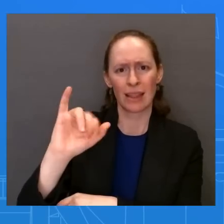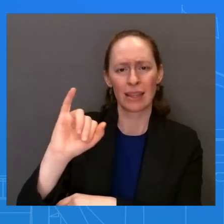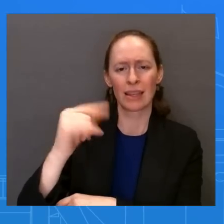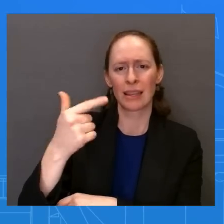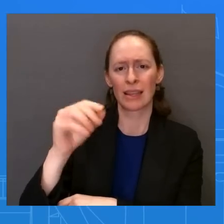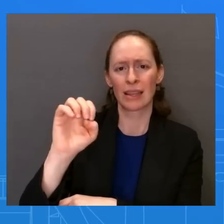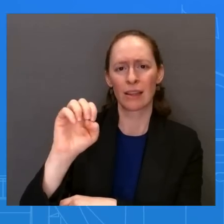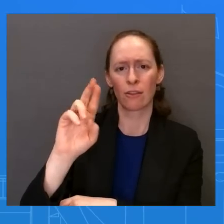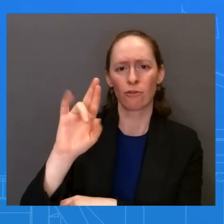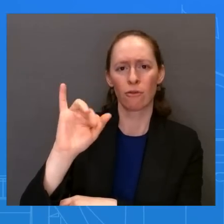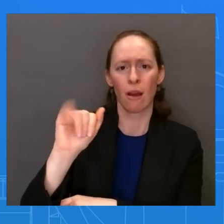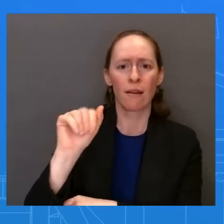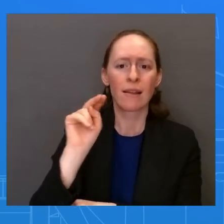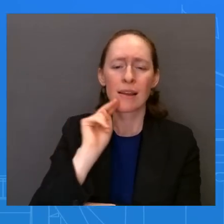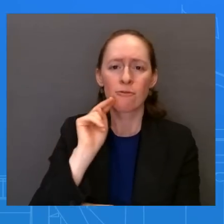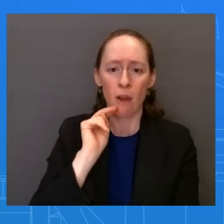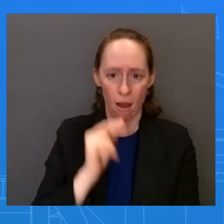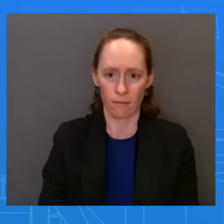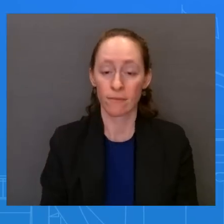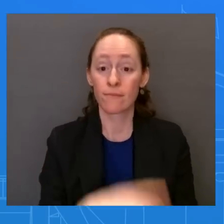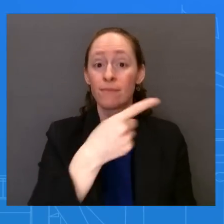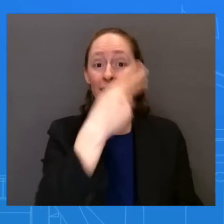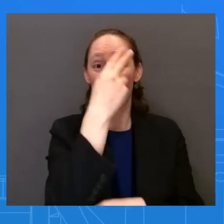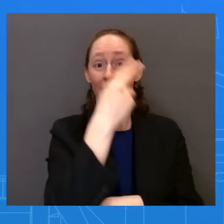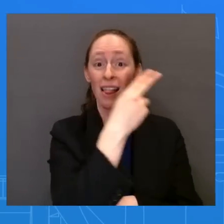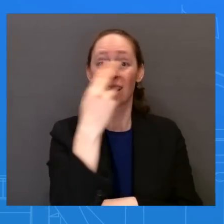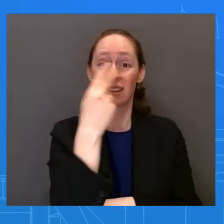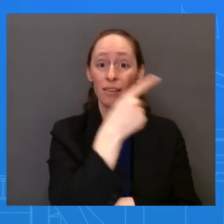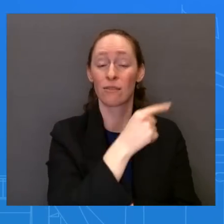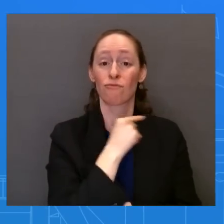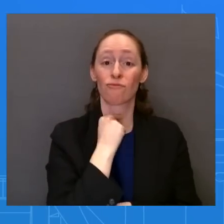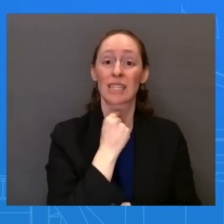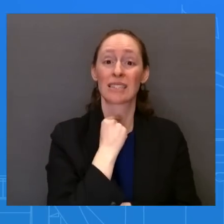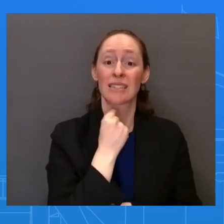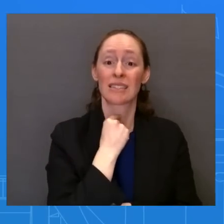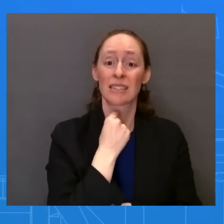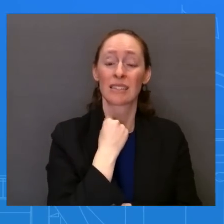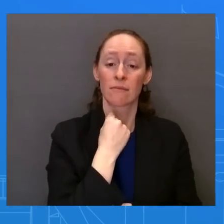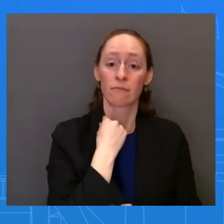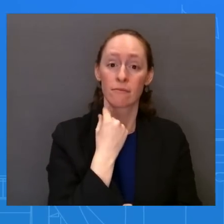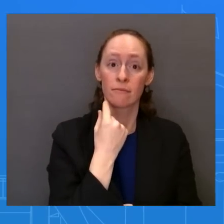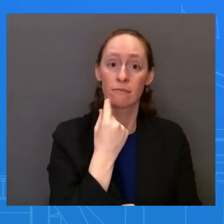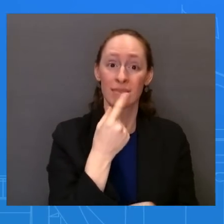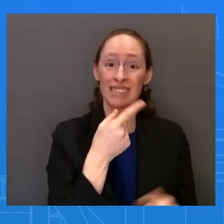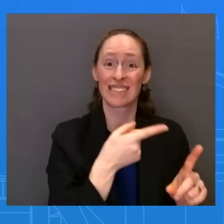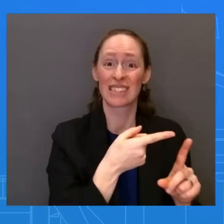was literally burned to death. Bandits burned the rectory. And today, as a matter of fact,